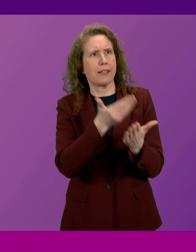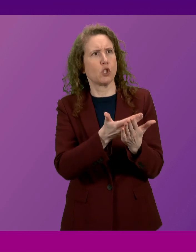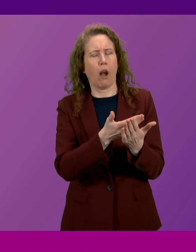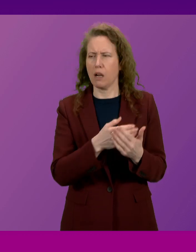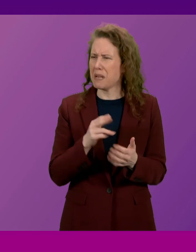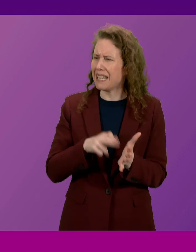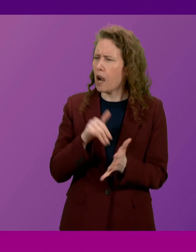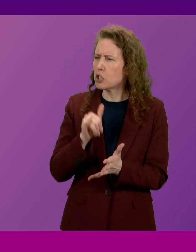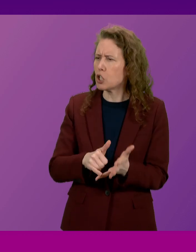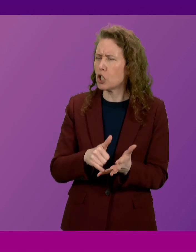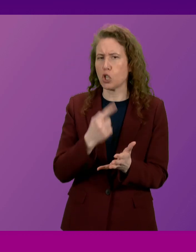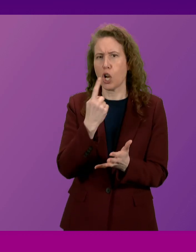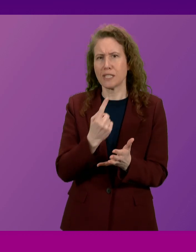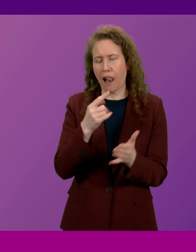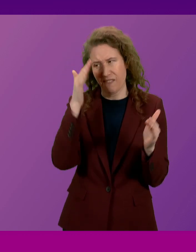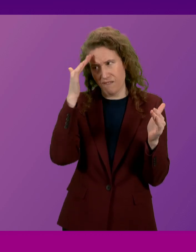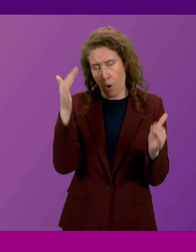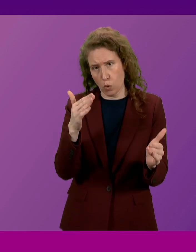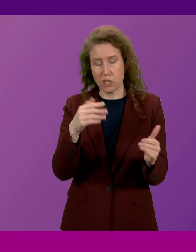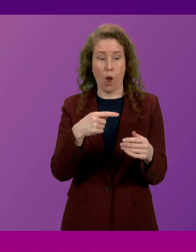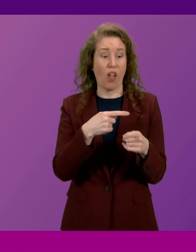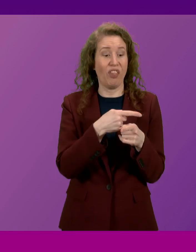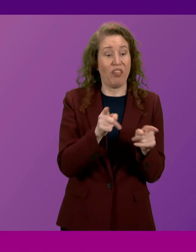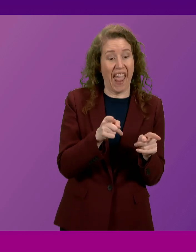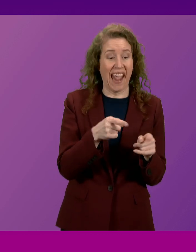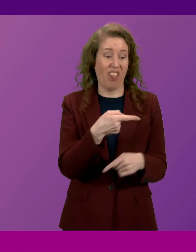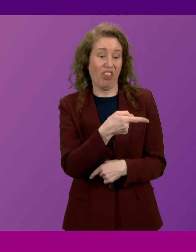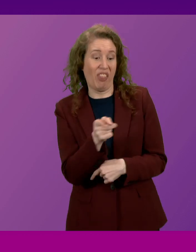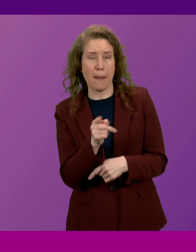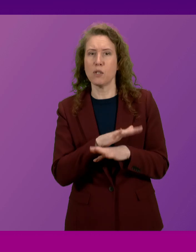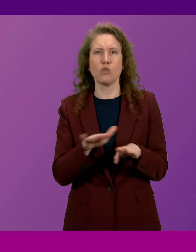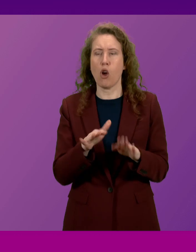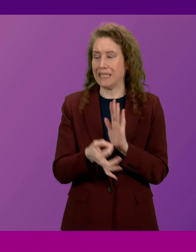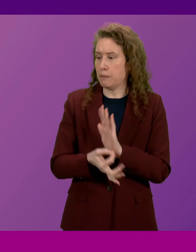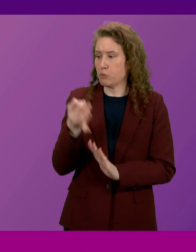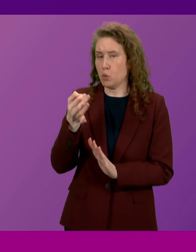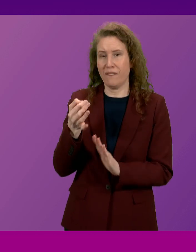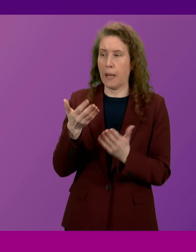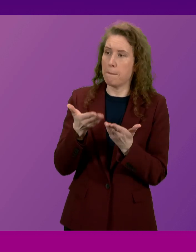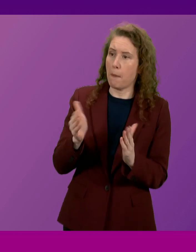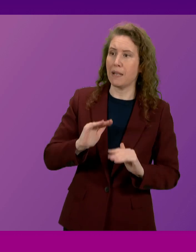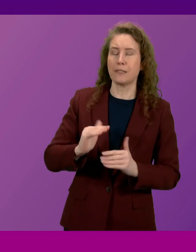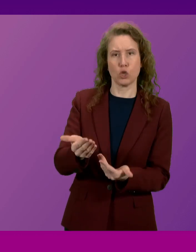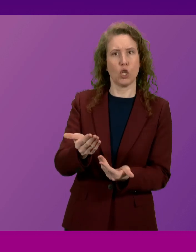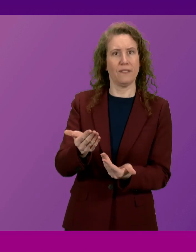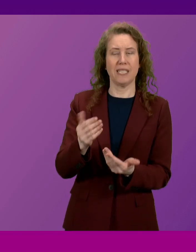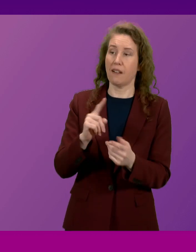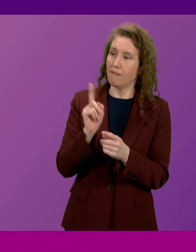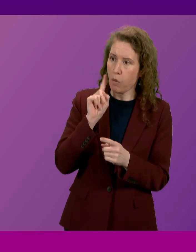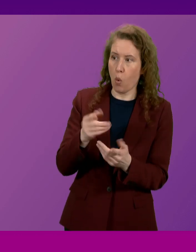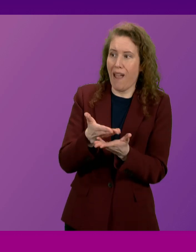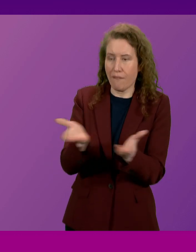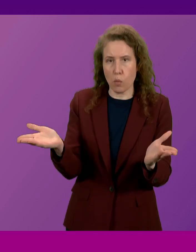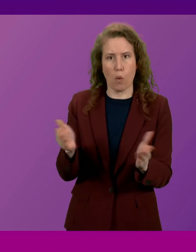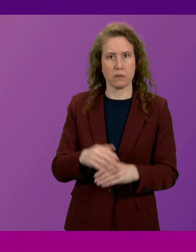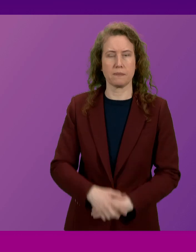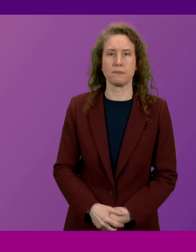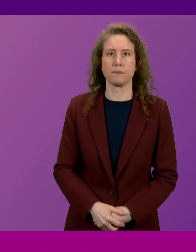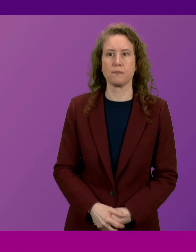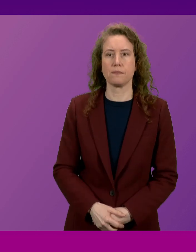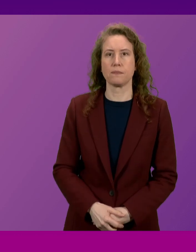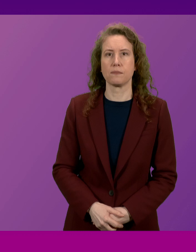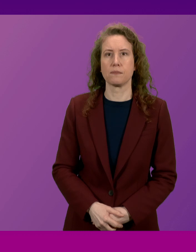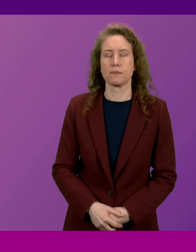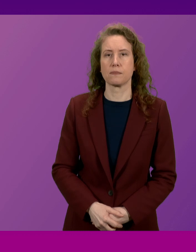Sturgeon focused on “they/them” instead of improving public services for everyone.